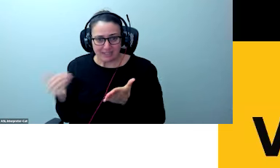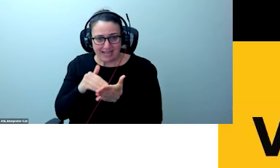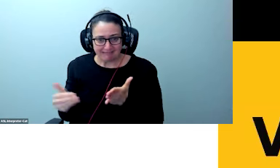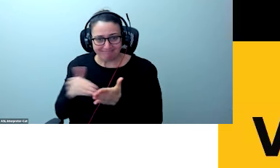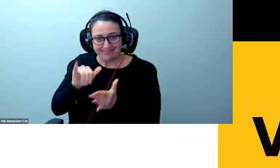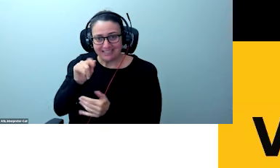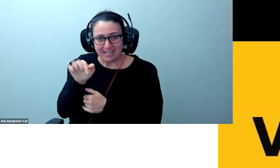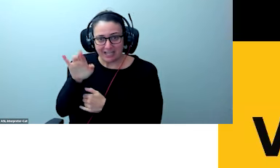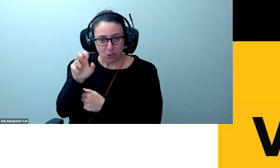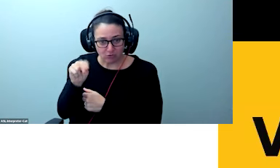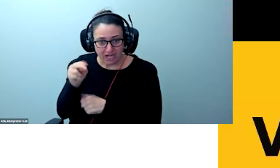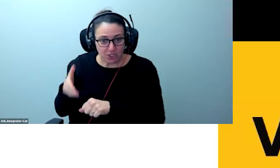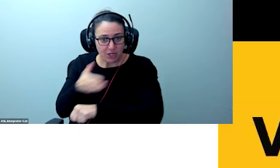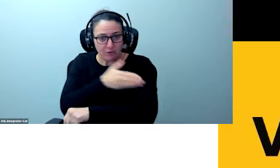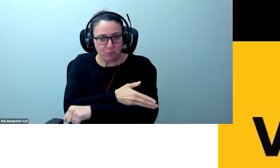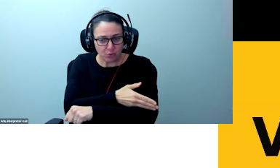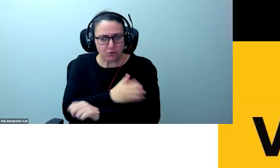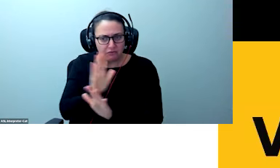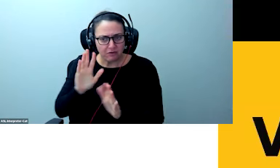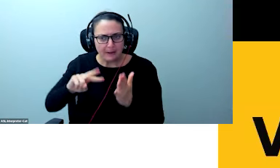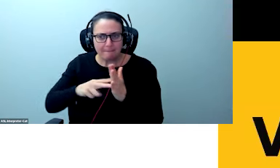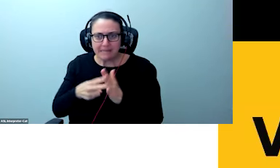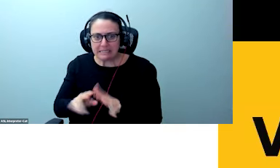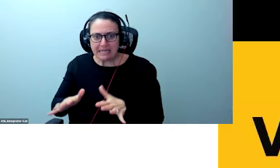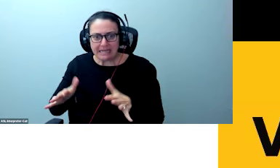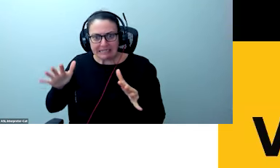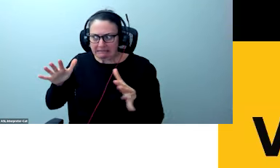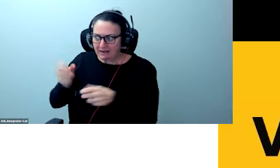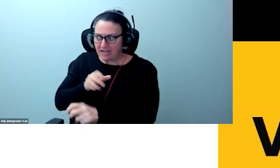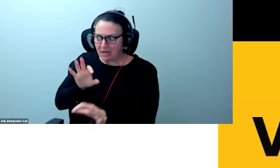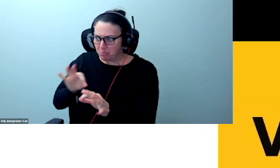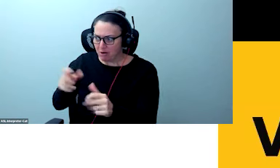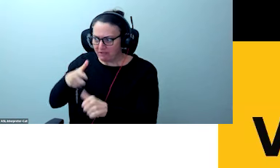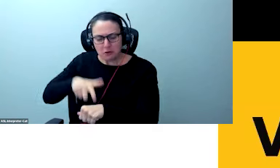you relieve the anxiety of getting something perfect the first time.